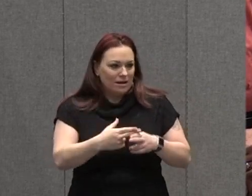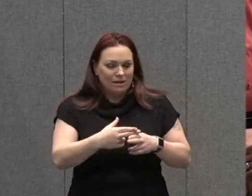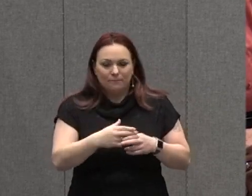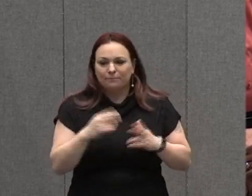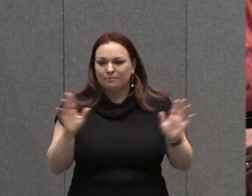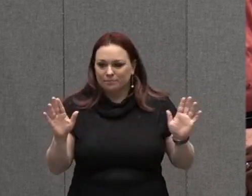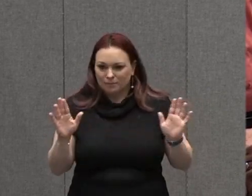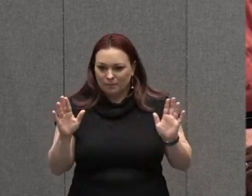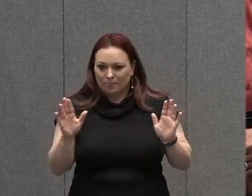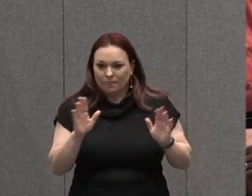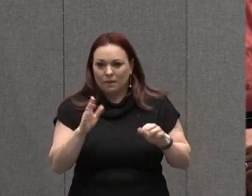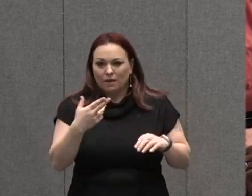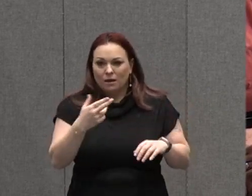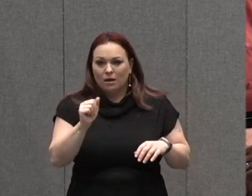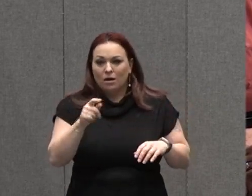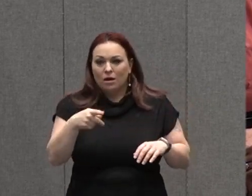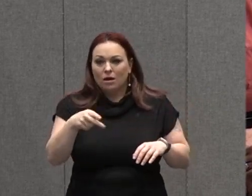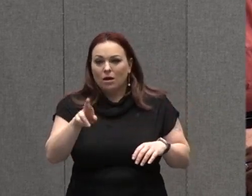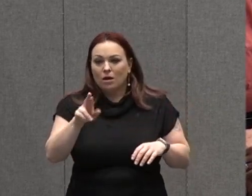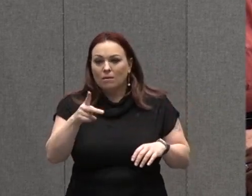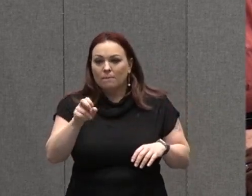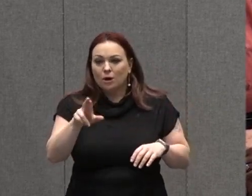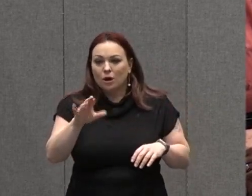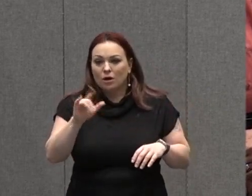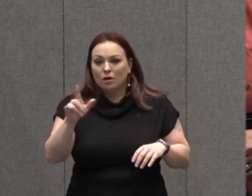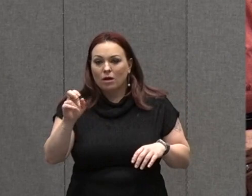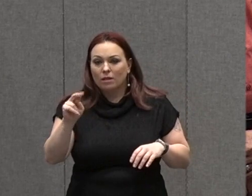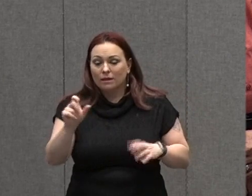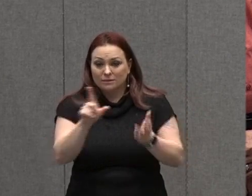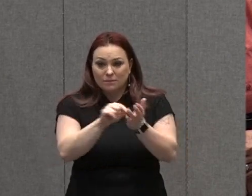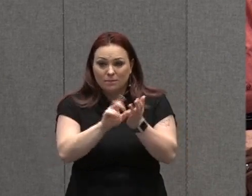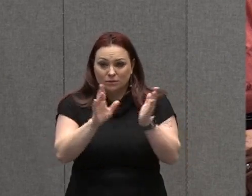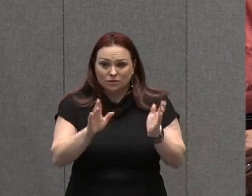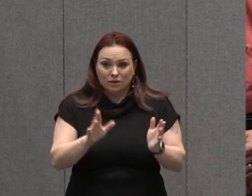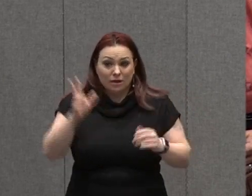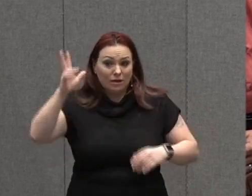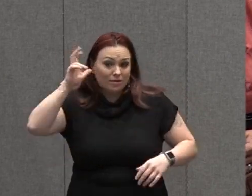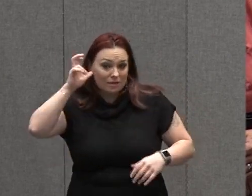And this is Harper Collins Publishers. Very nice. The Listening Walk.